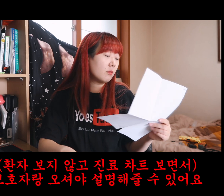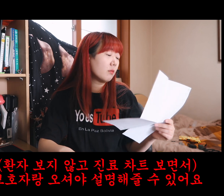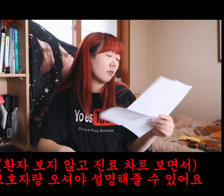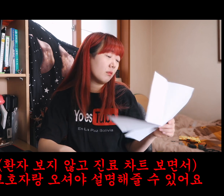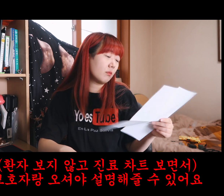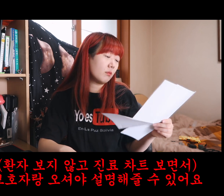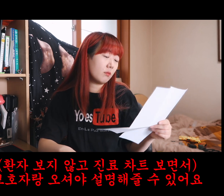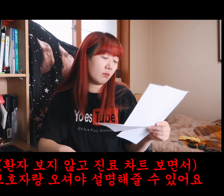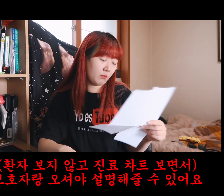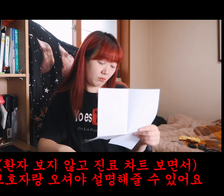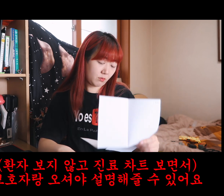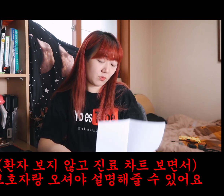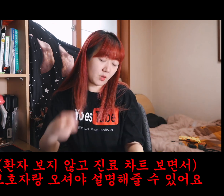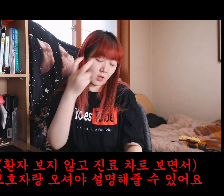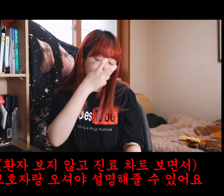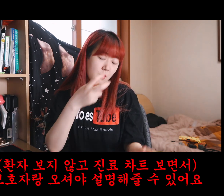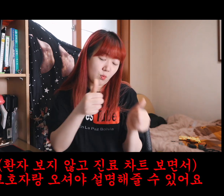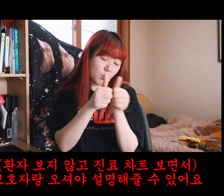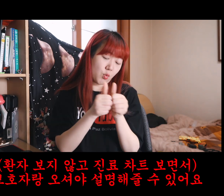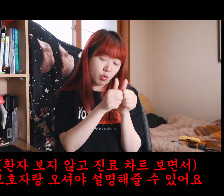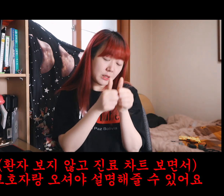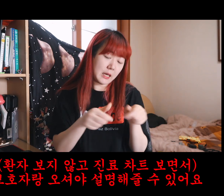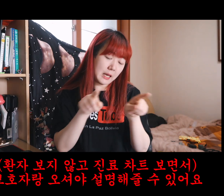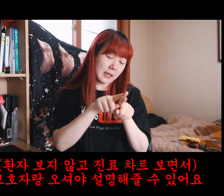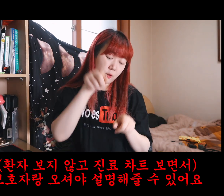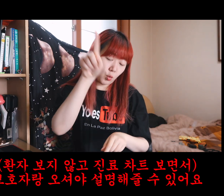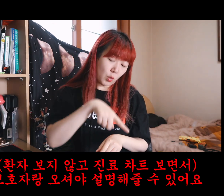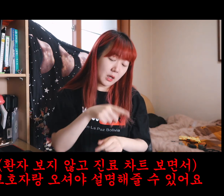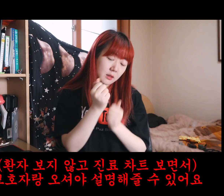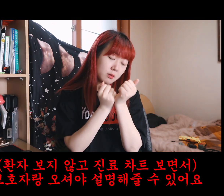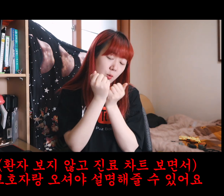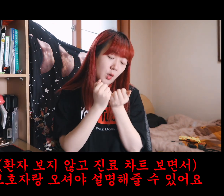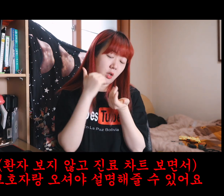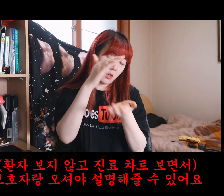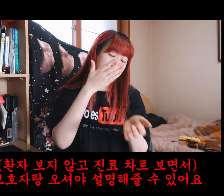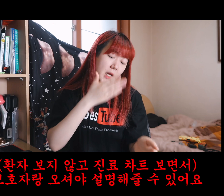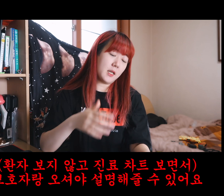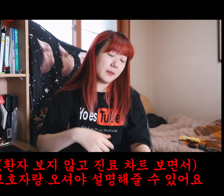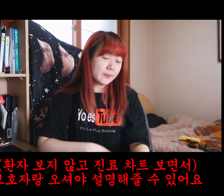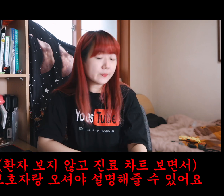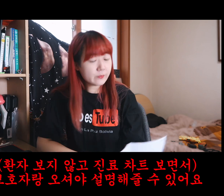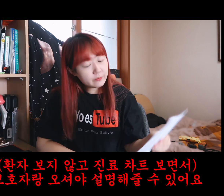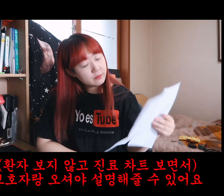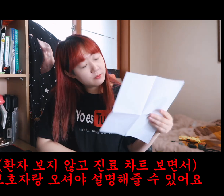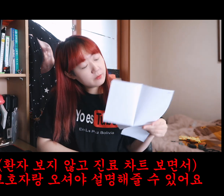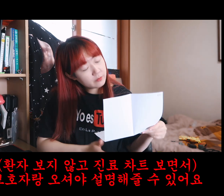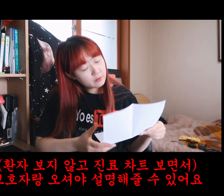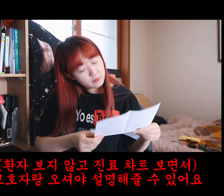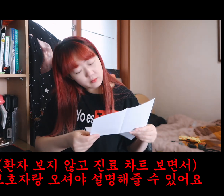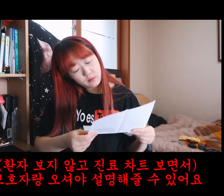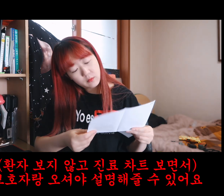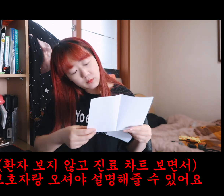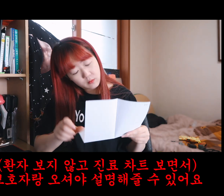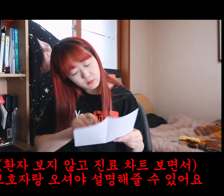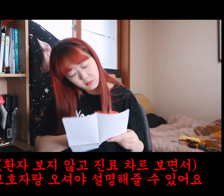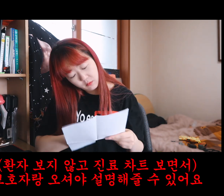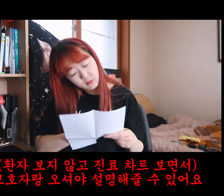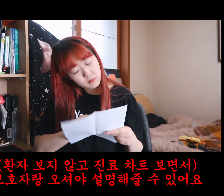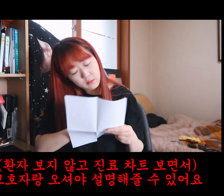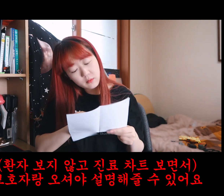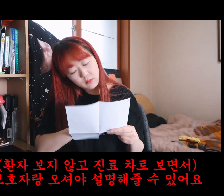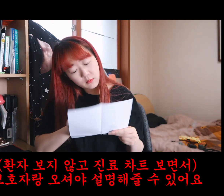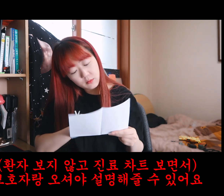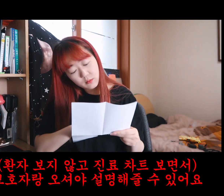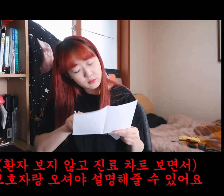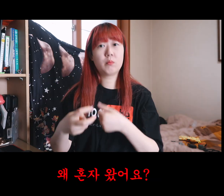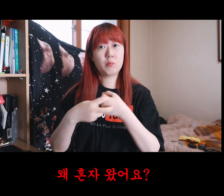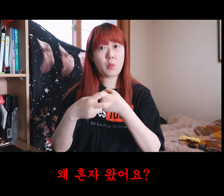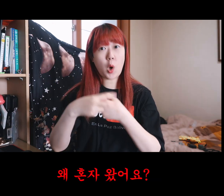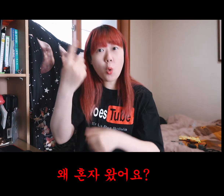(Looking at the paper instead of looking at the patient) You must come with a guardian to explain.